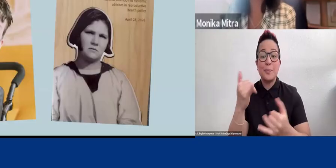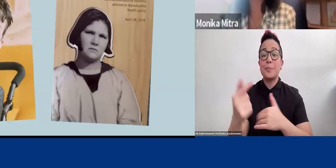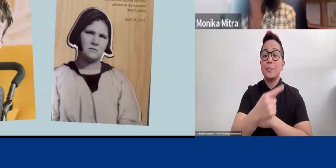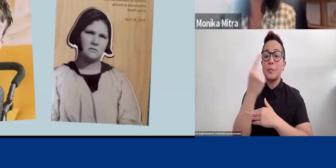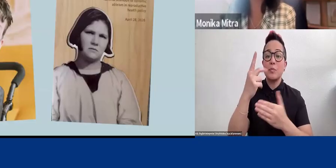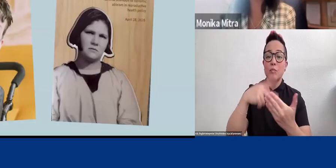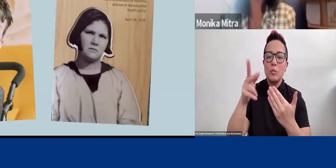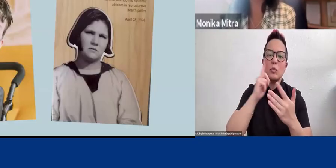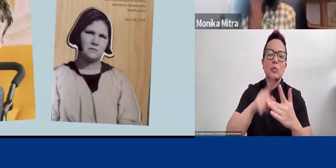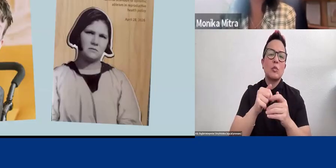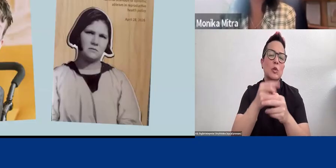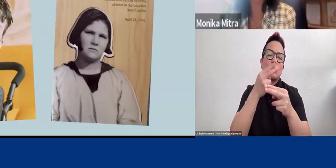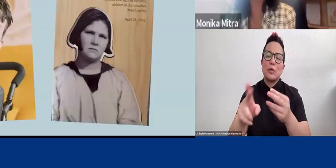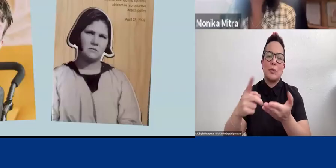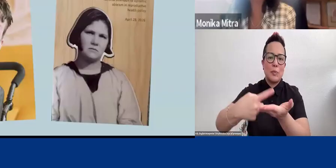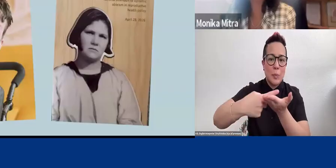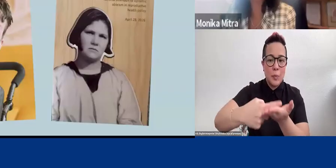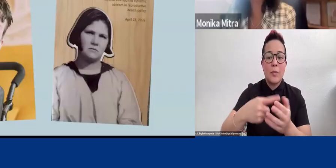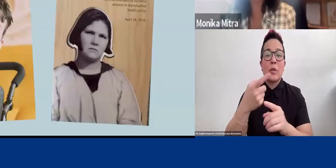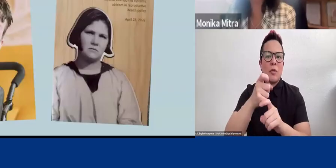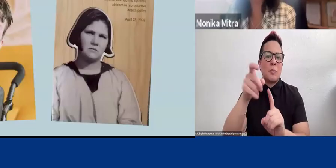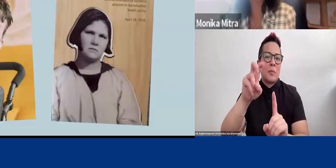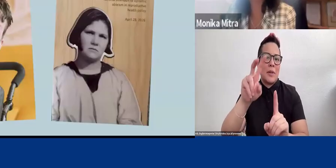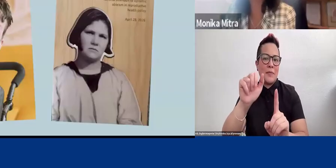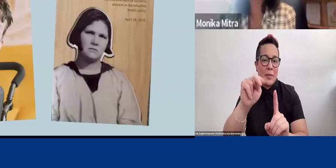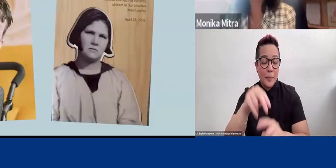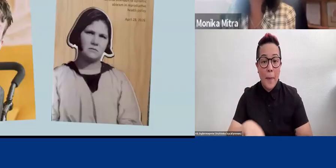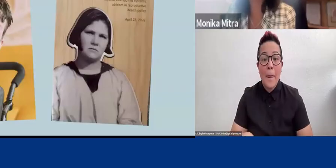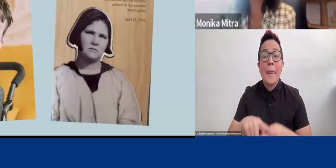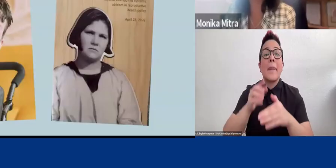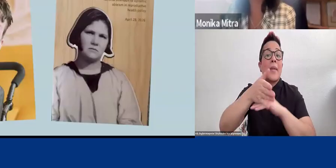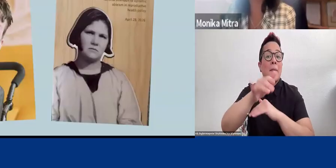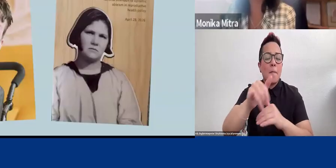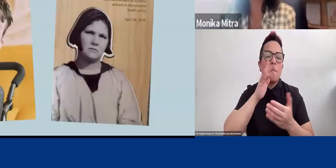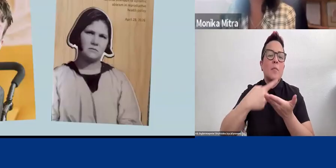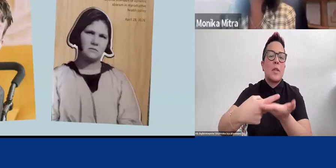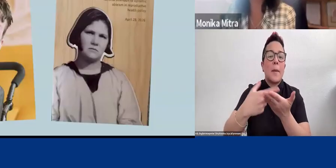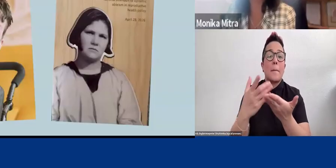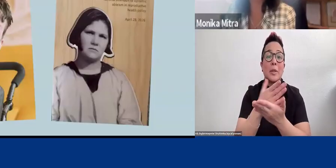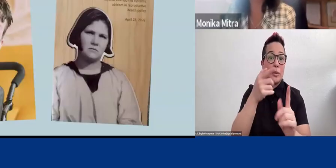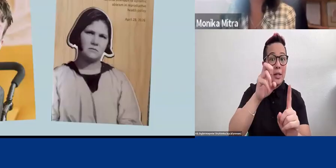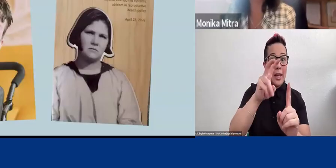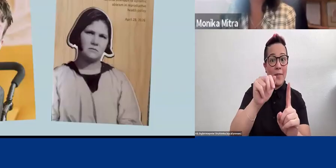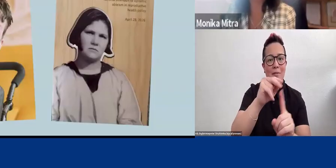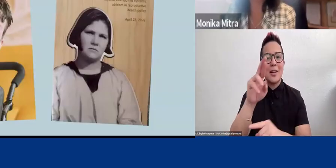talk from Evan, followed by a conversation between Evan and Rebecca Cokley.